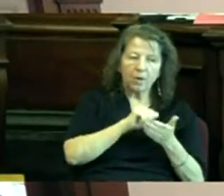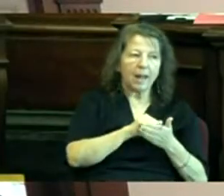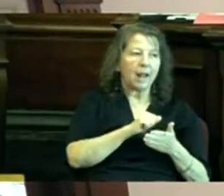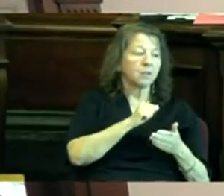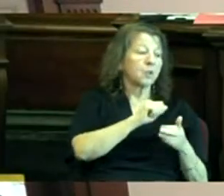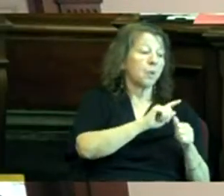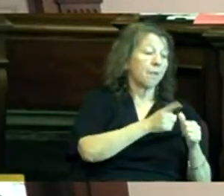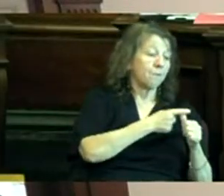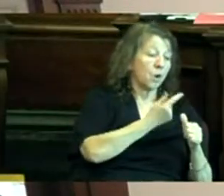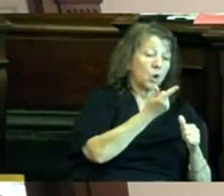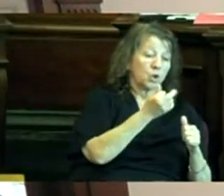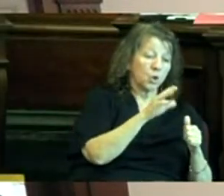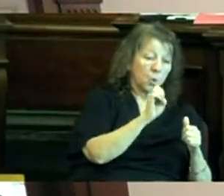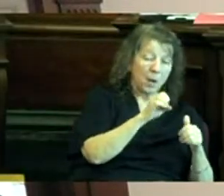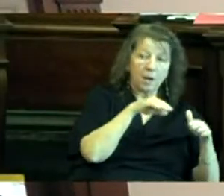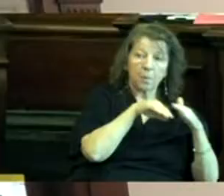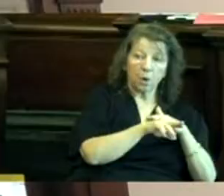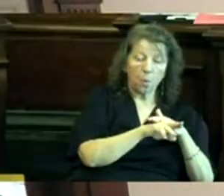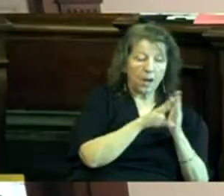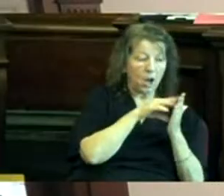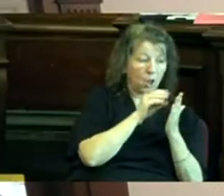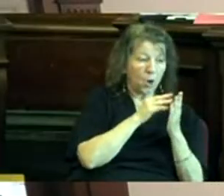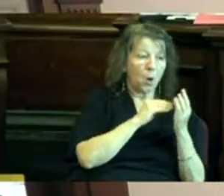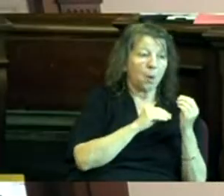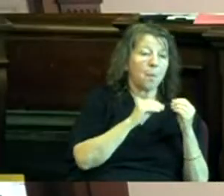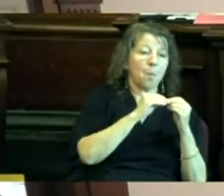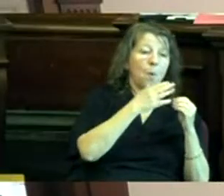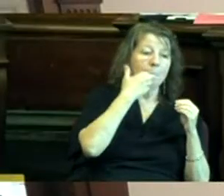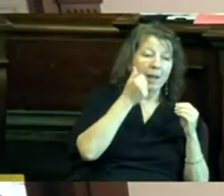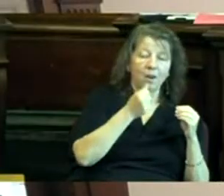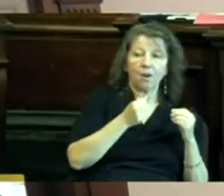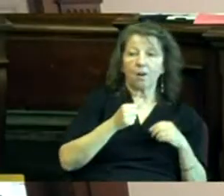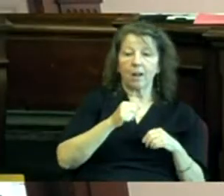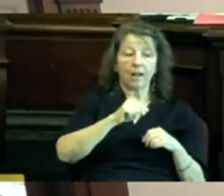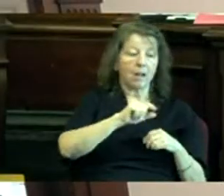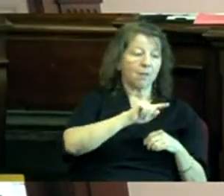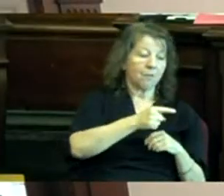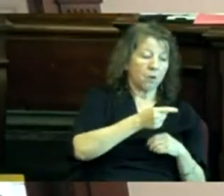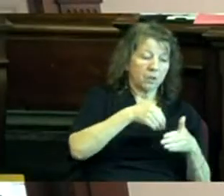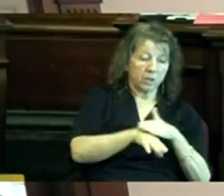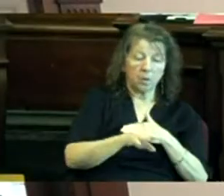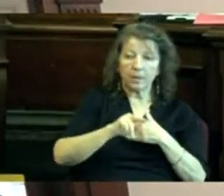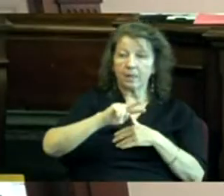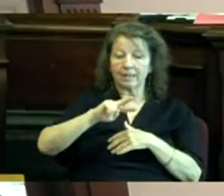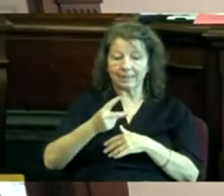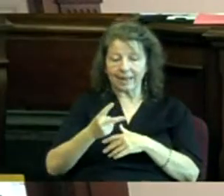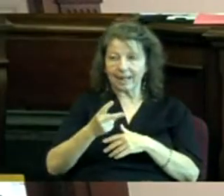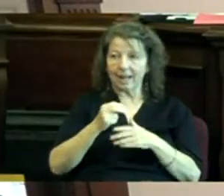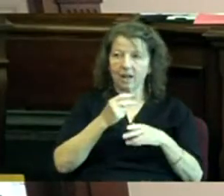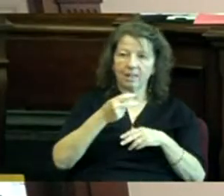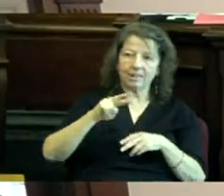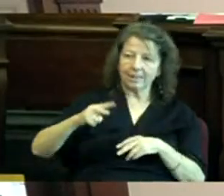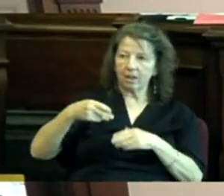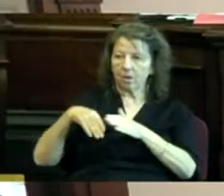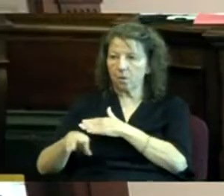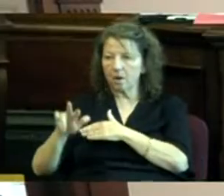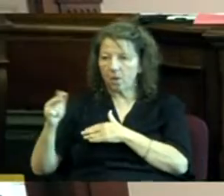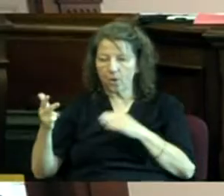going into the first grade will go the first grade running the same thing with our our first graders going into second grade,